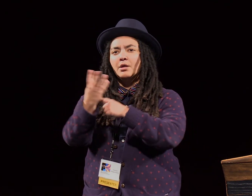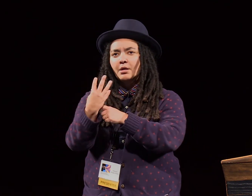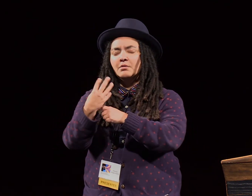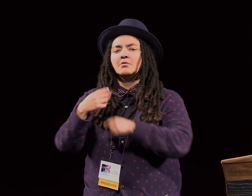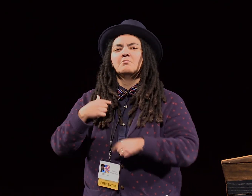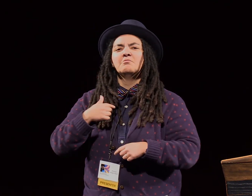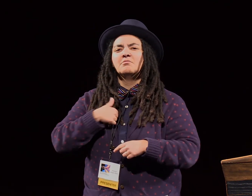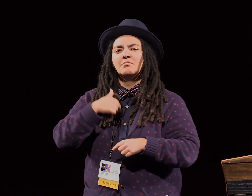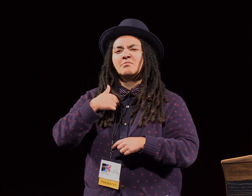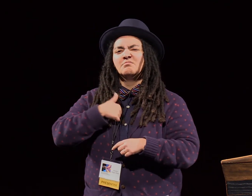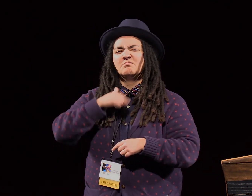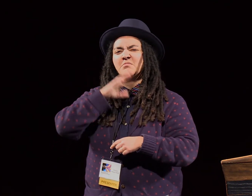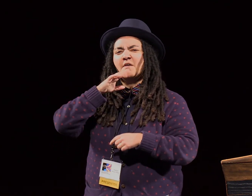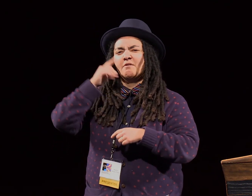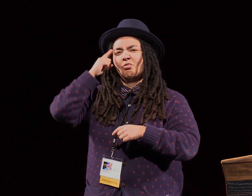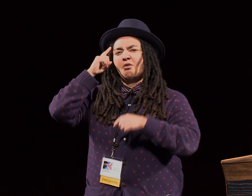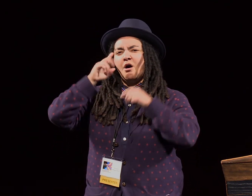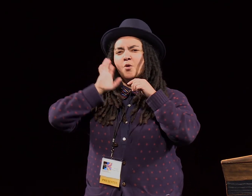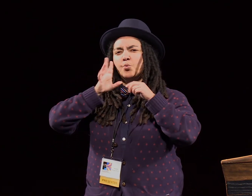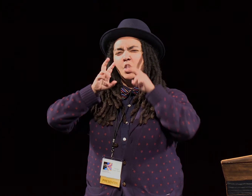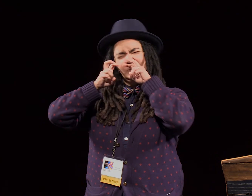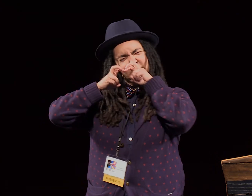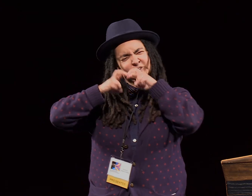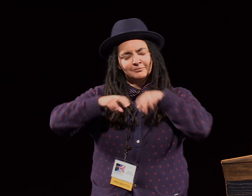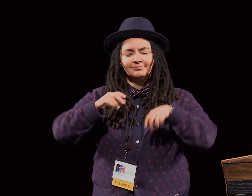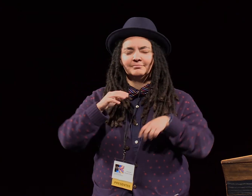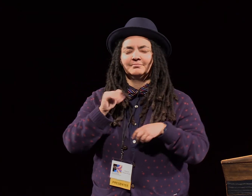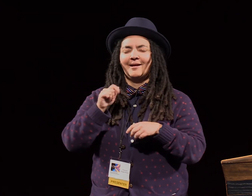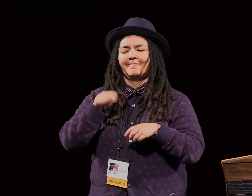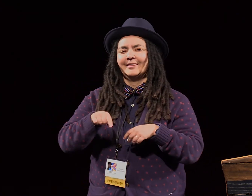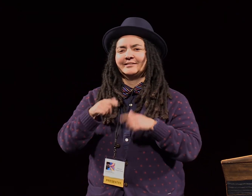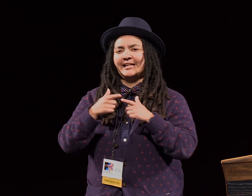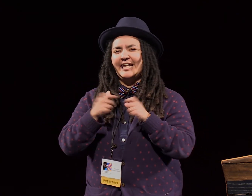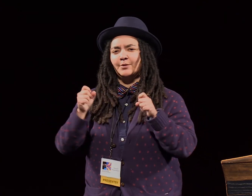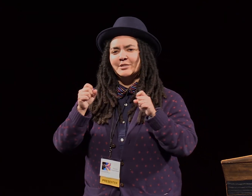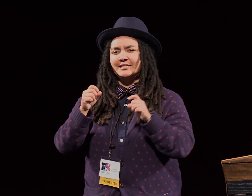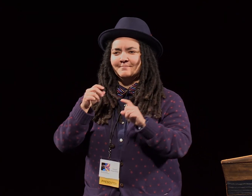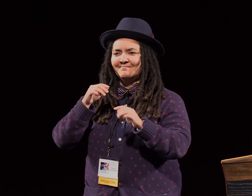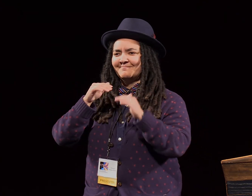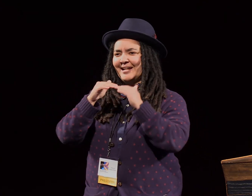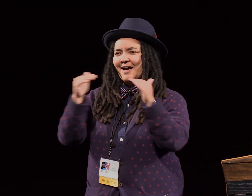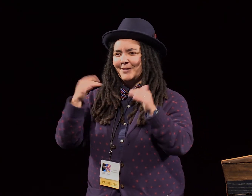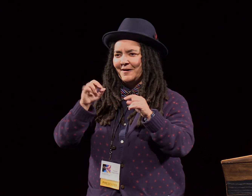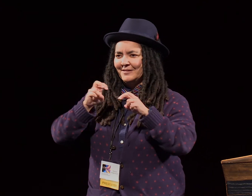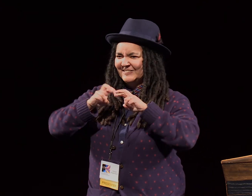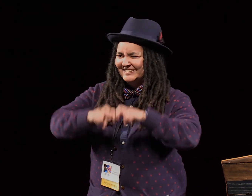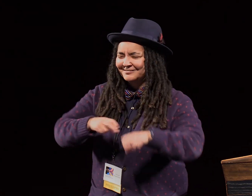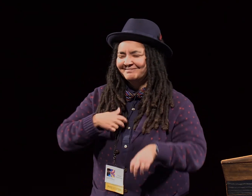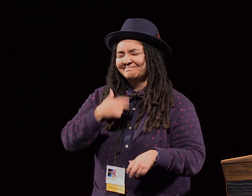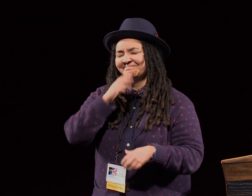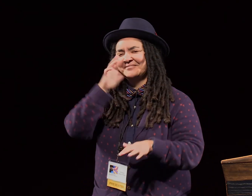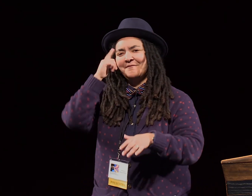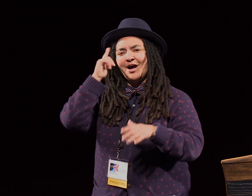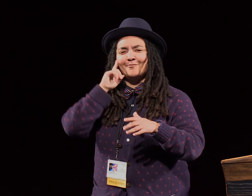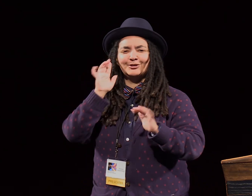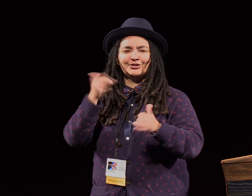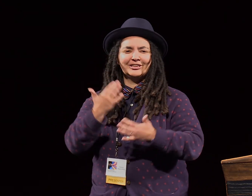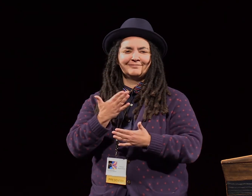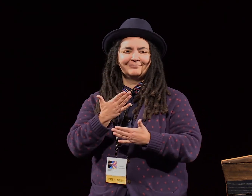When we recorded these clips, we didn't expect to analyze our language on this deep of a level.